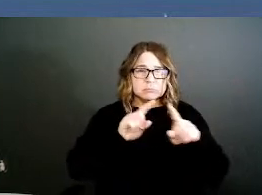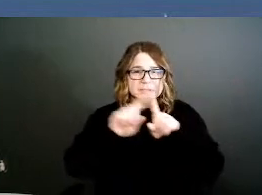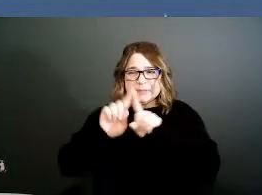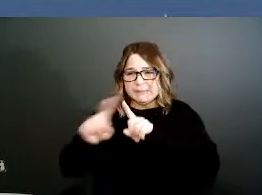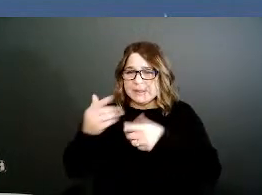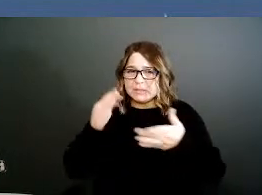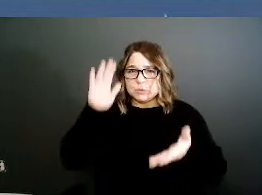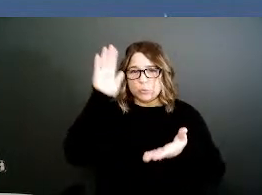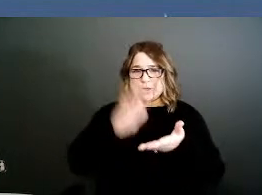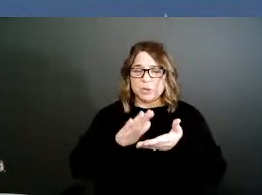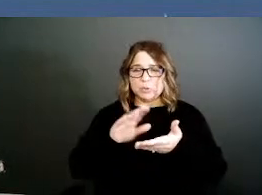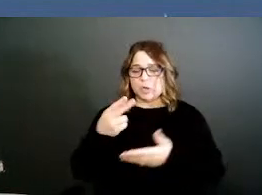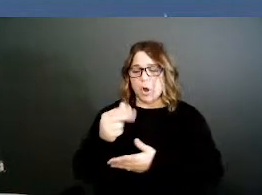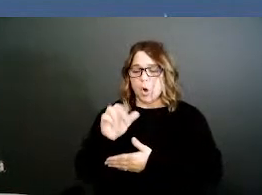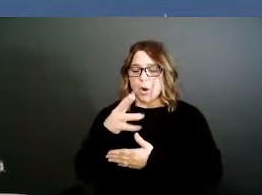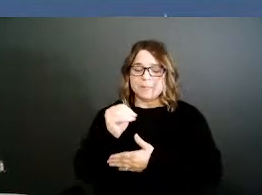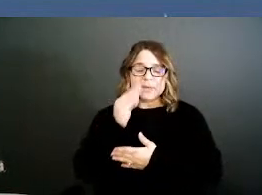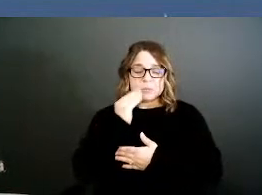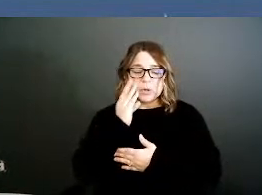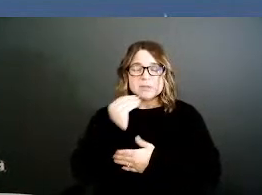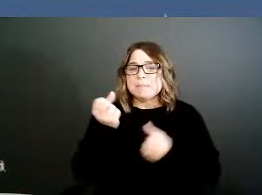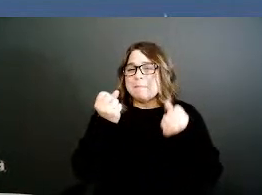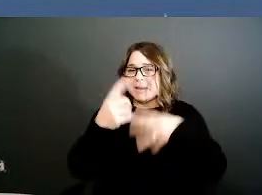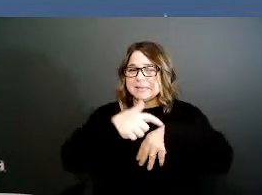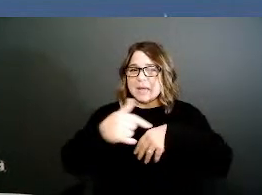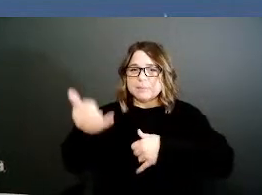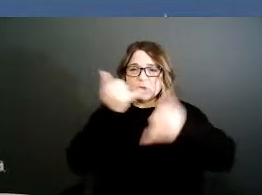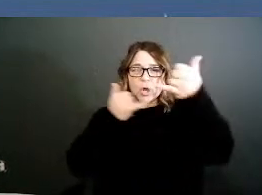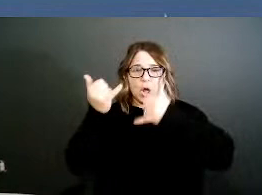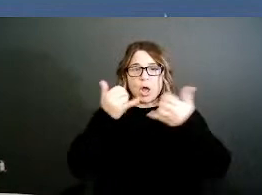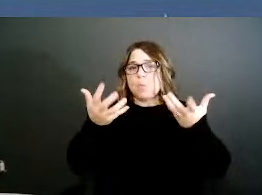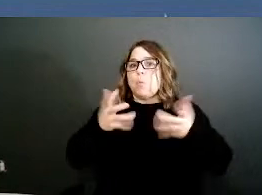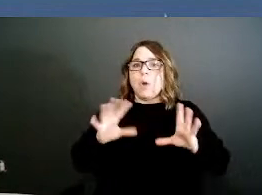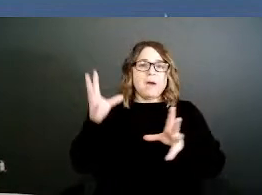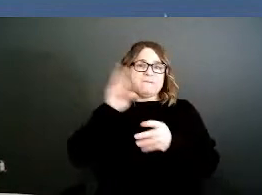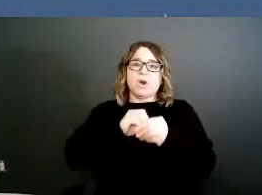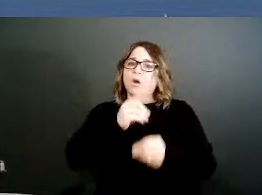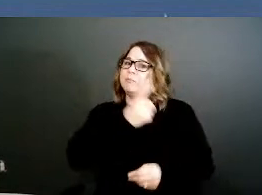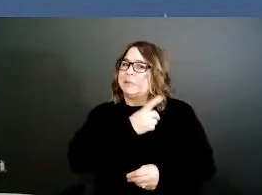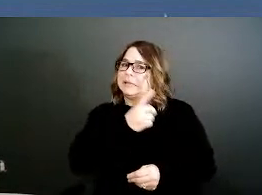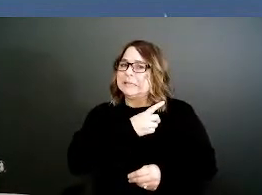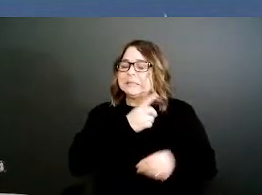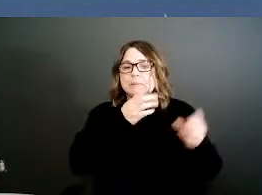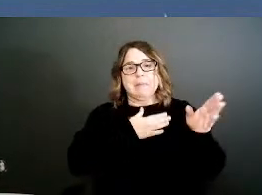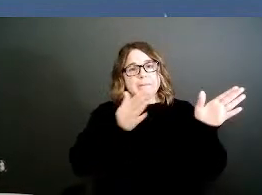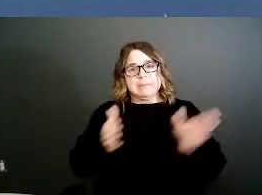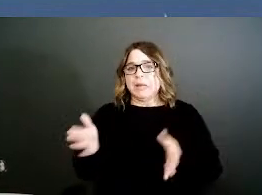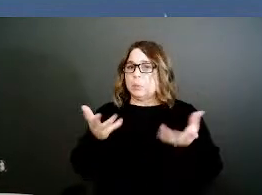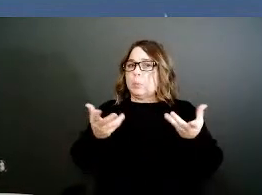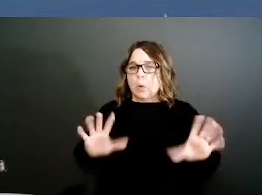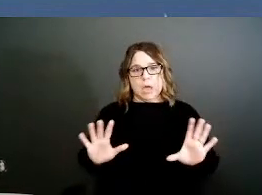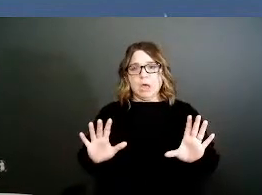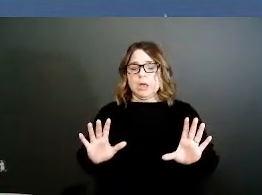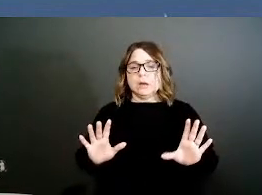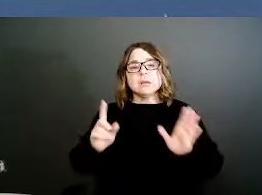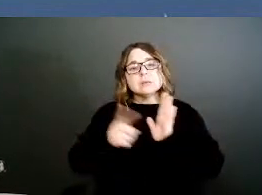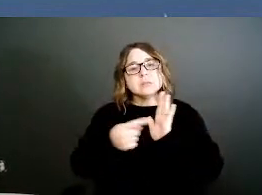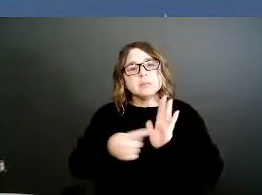TIME AND AGAIN, I WOULD HEAR FROM CALLERS THAT THEY DID NOT BEEN